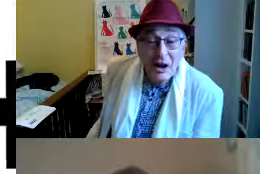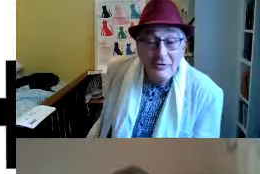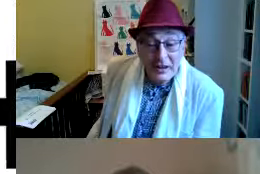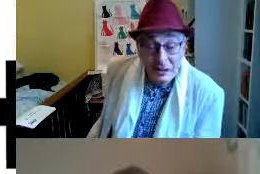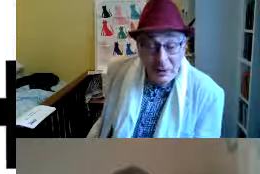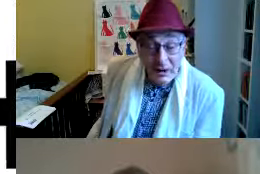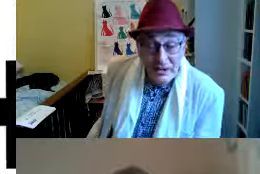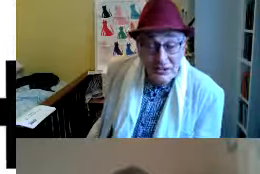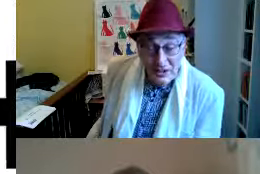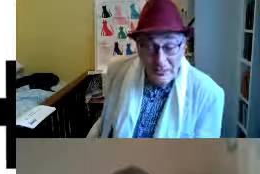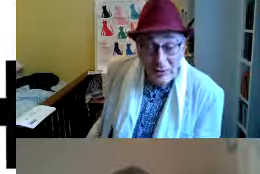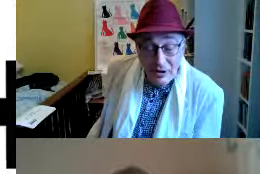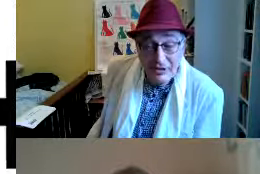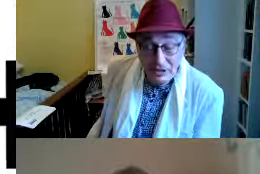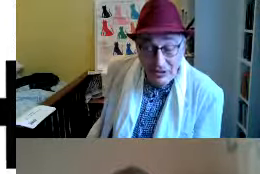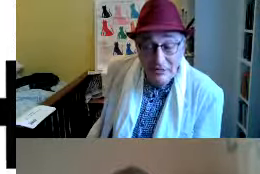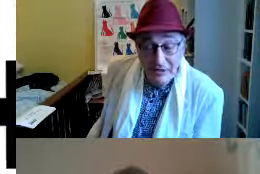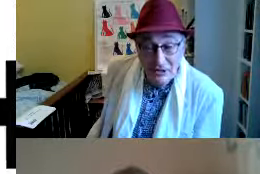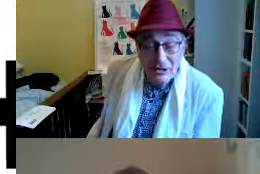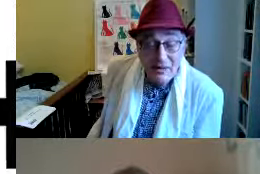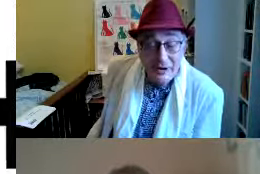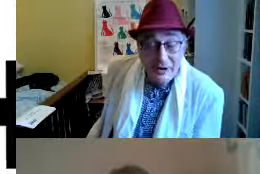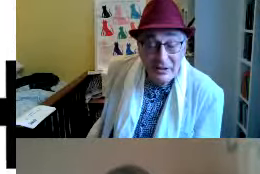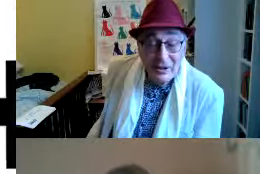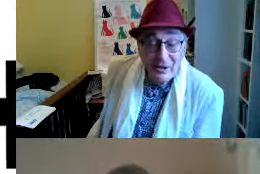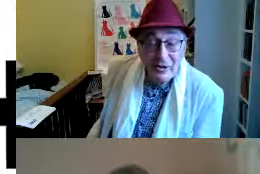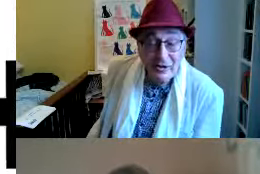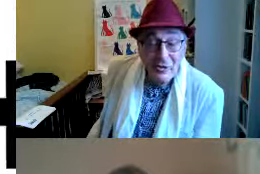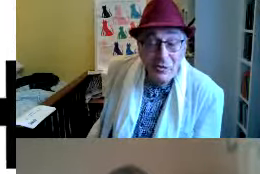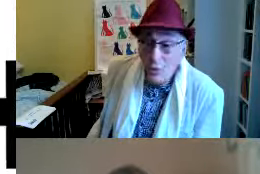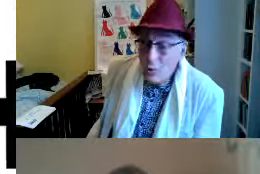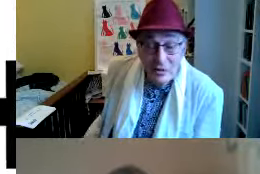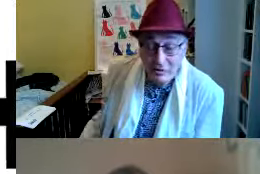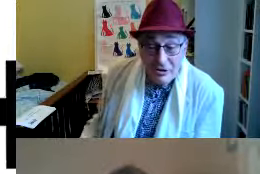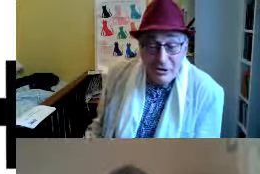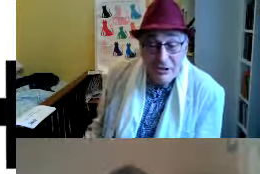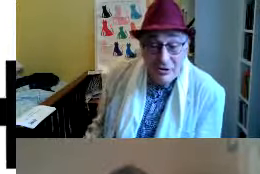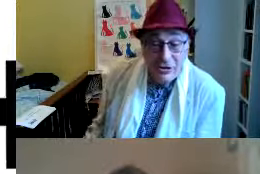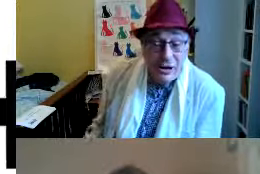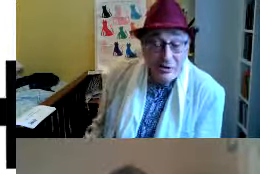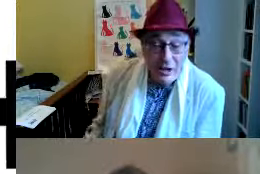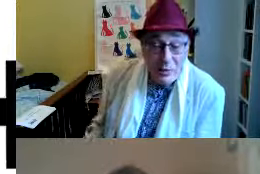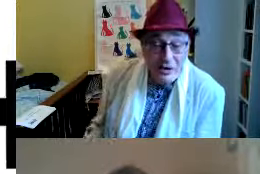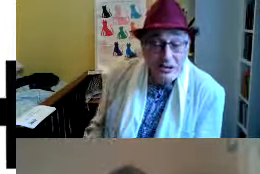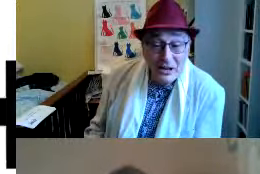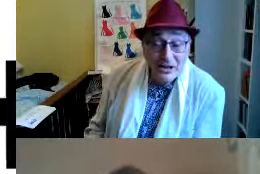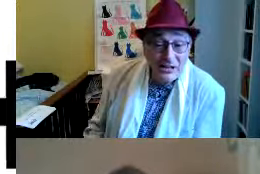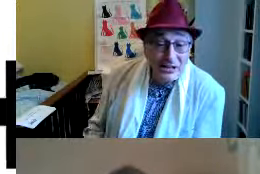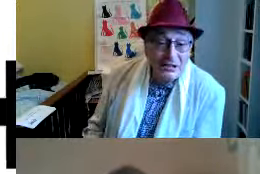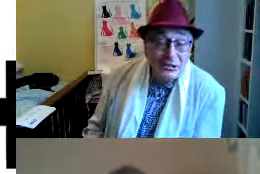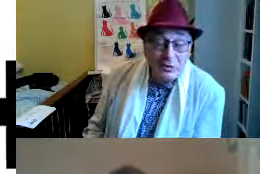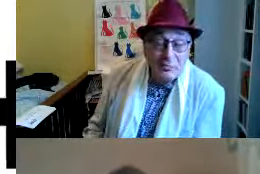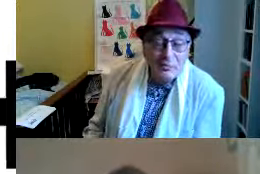events by disabled artists interventions happening all across the uk on that one day so it would be